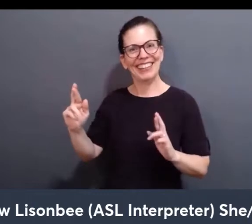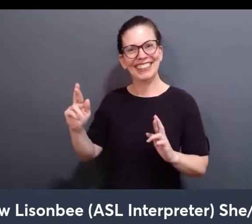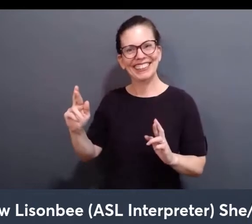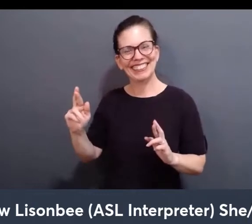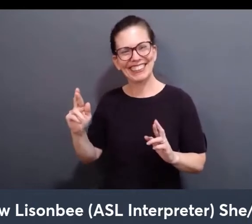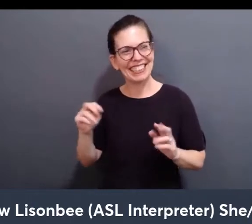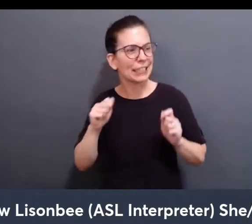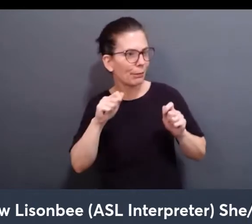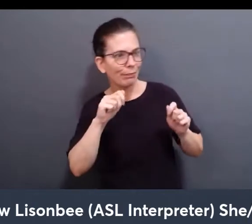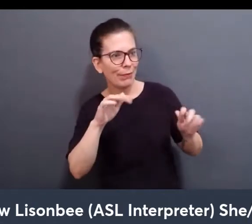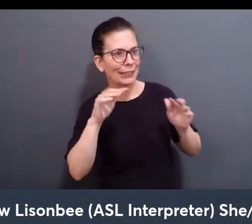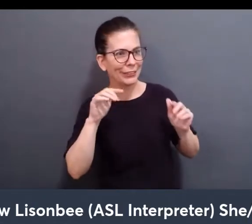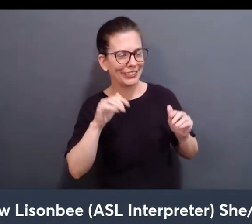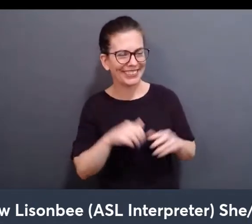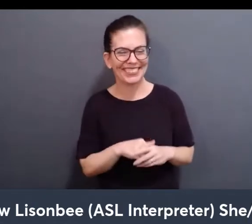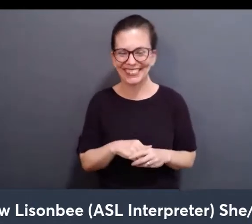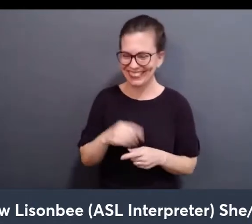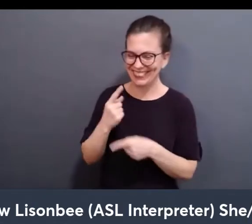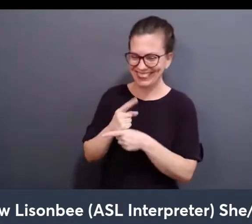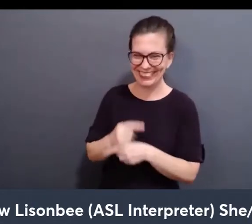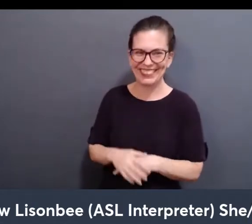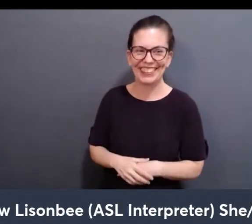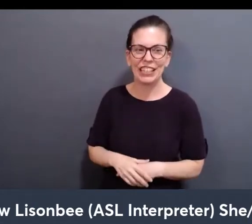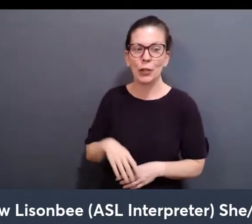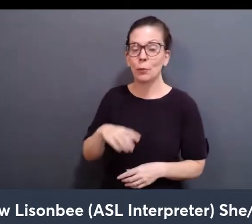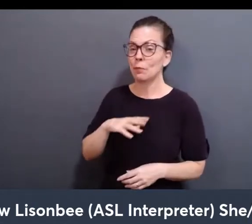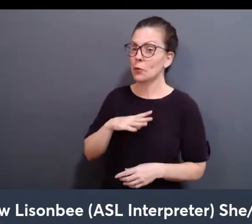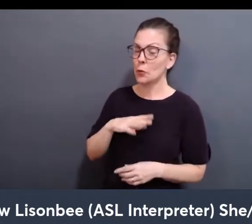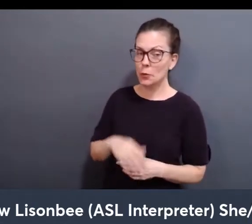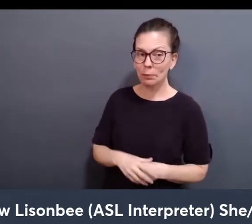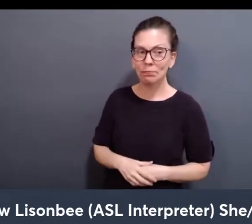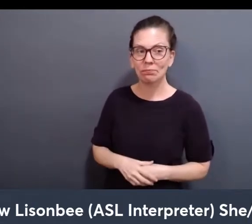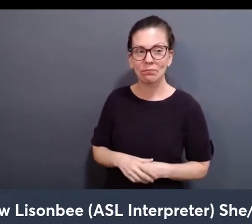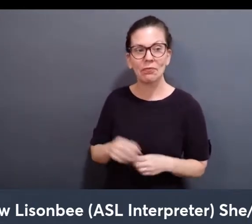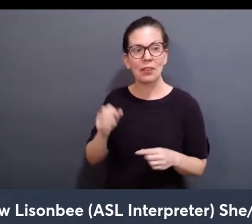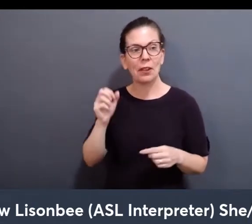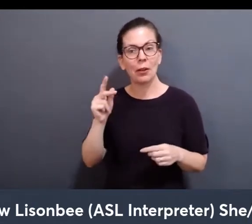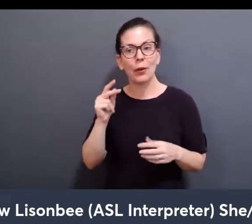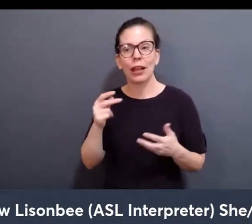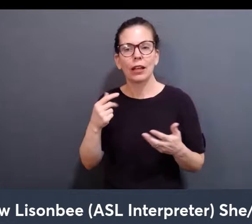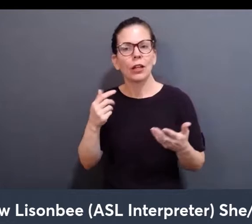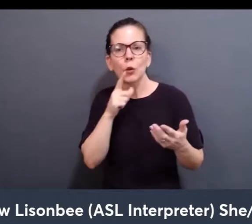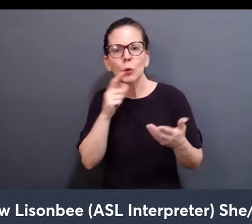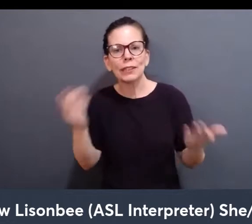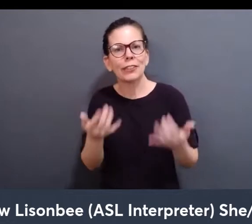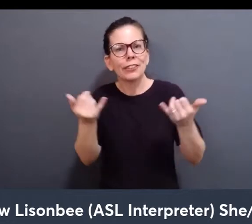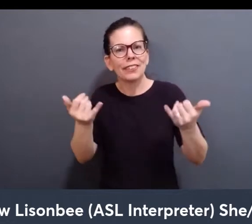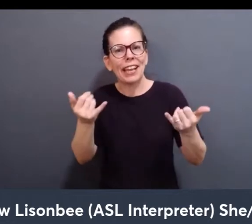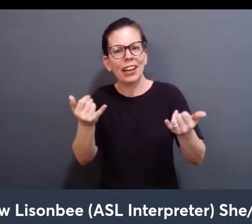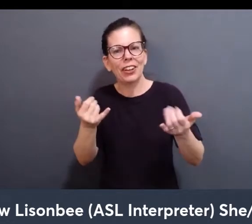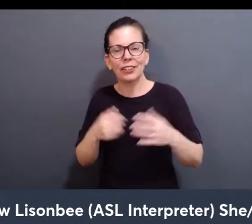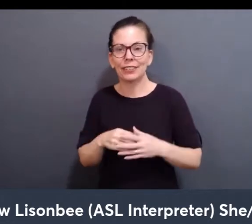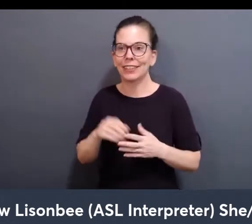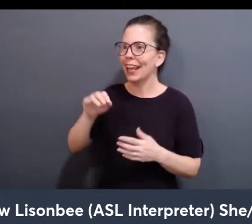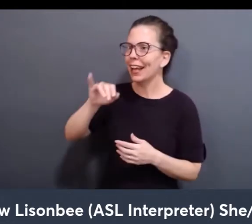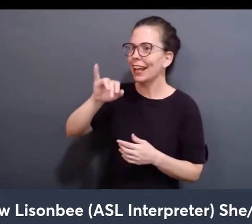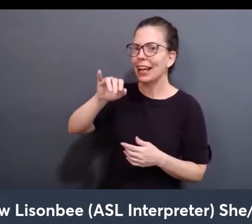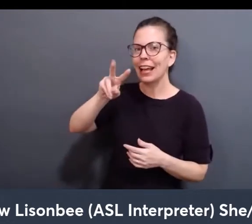(chuckle) Right. Cool. - All right. Who do we have here now? Yeah, Vijay, tell us, who are you,